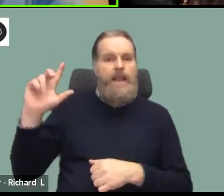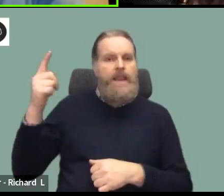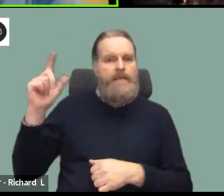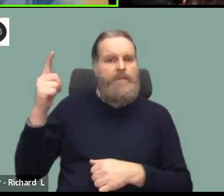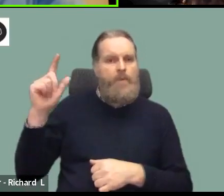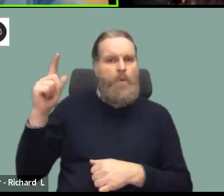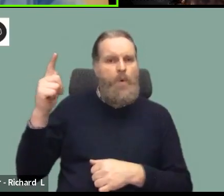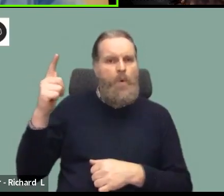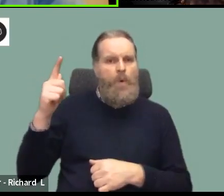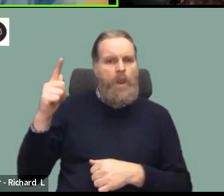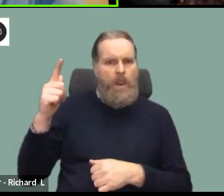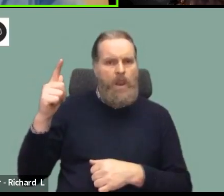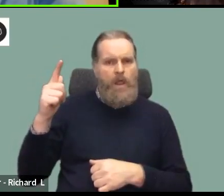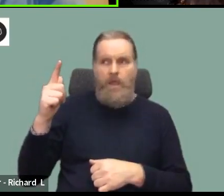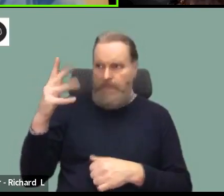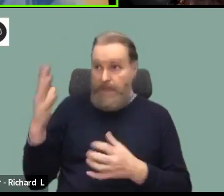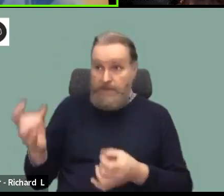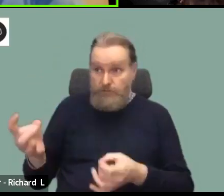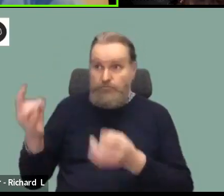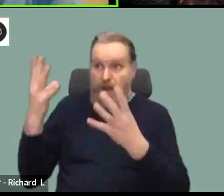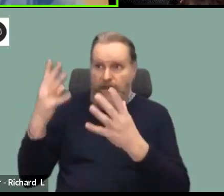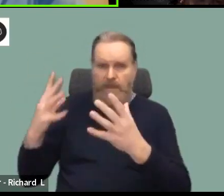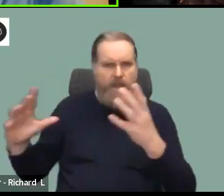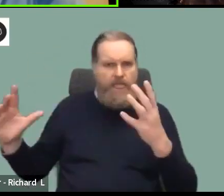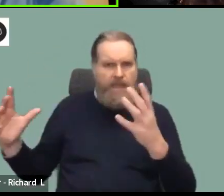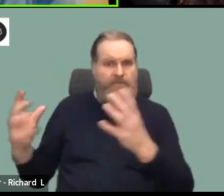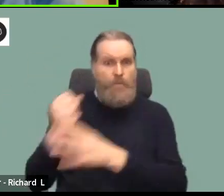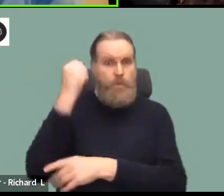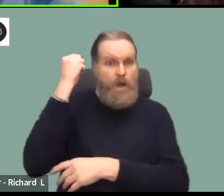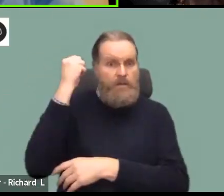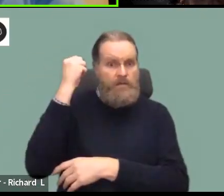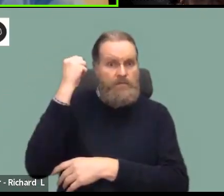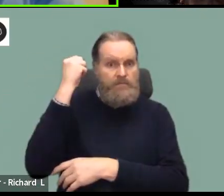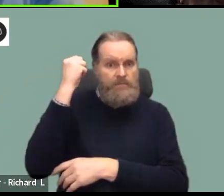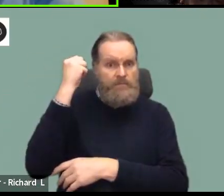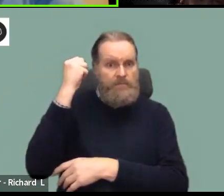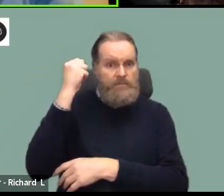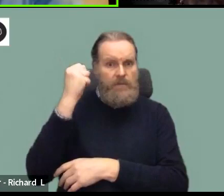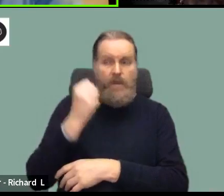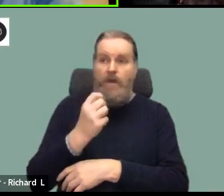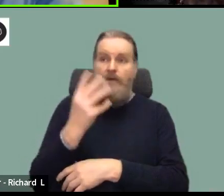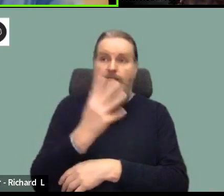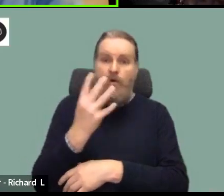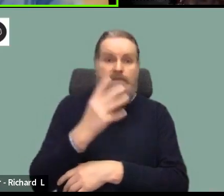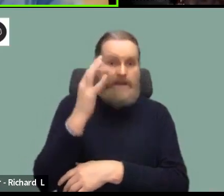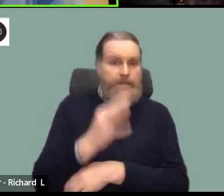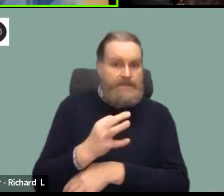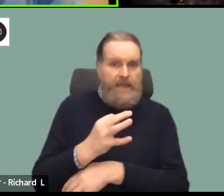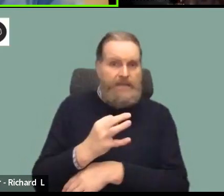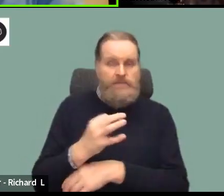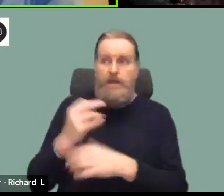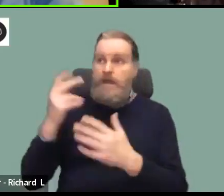the liverpool docs, the liverpool Doctors in united Went on strike. , and I have one pay raises , and I have one pay raises I think between 14 and think between 14 and 18%